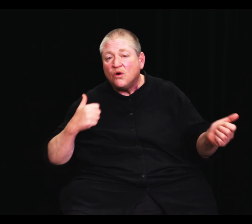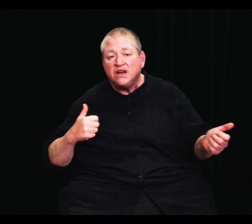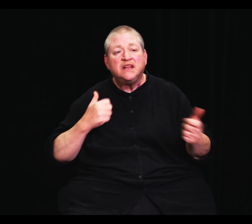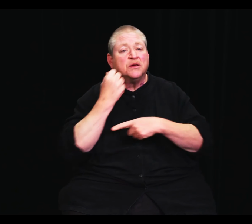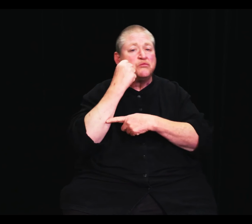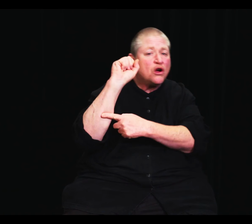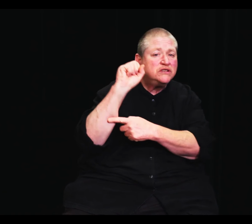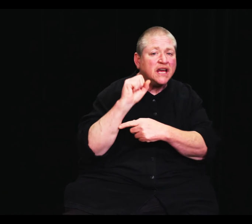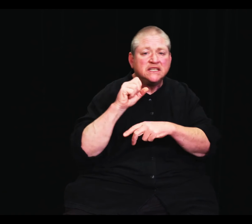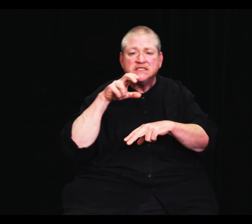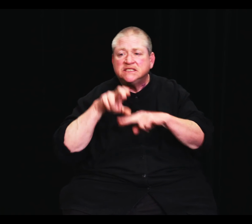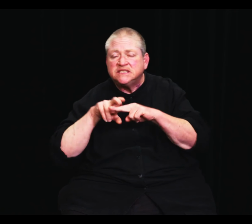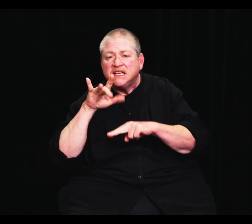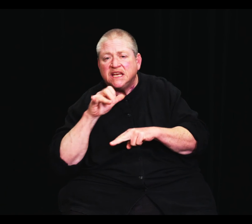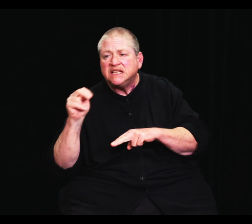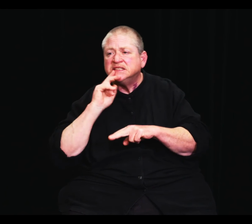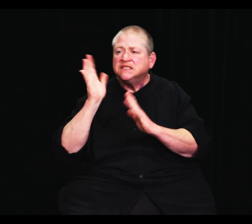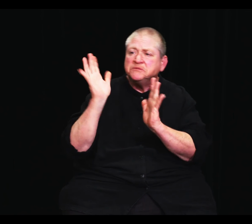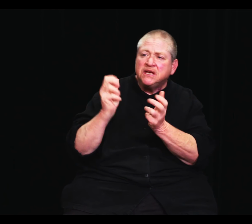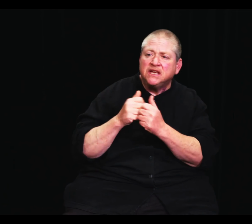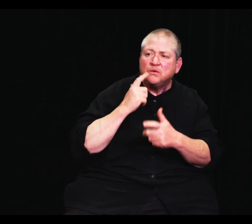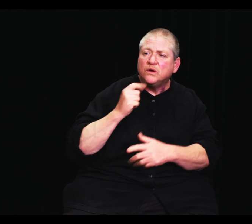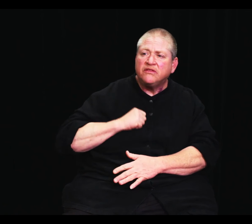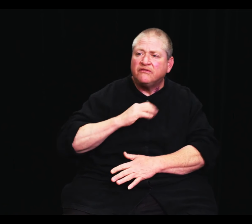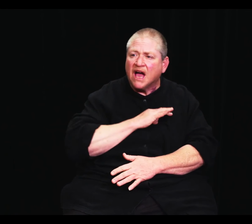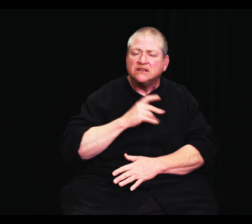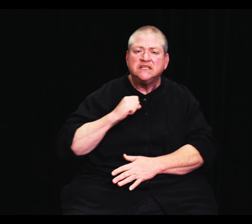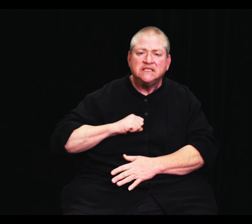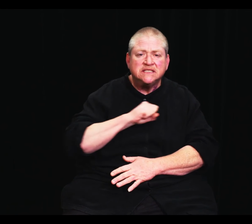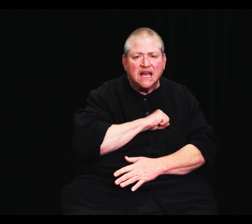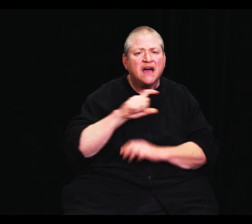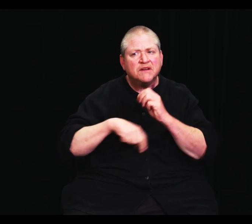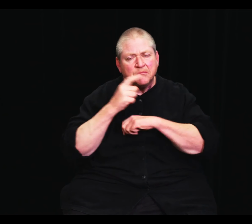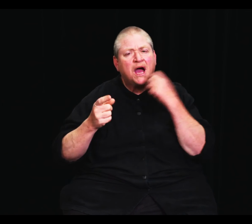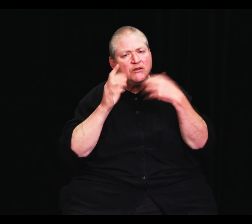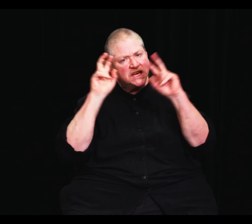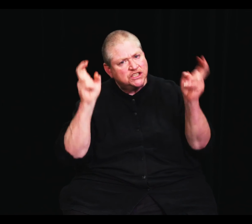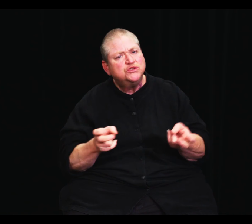Our student body never shied away from expressing our beliefs from the many protests and sit-ins,